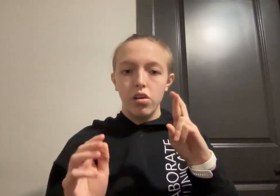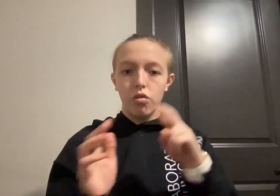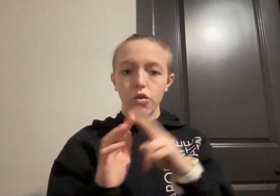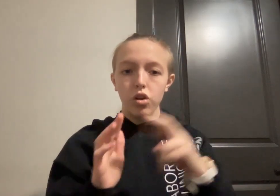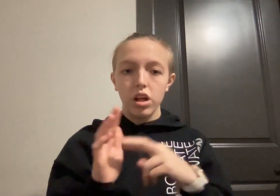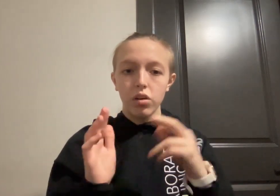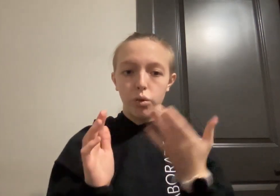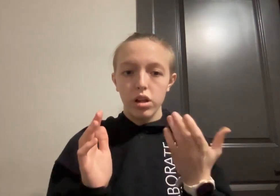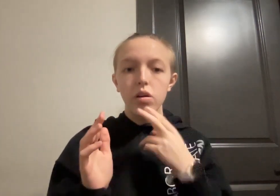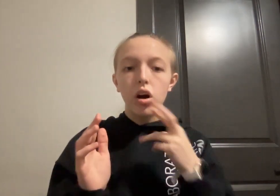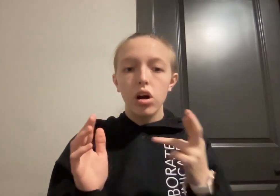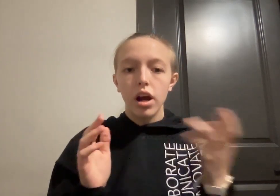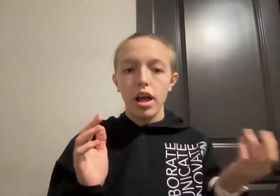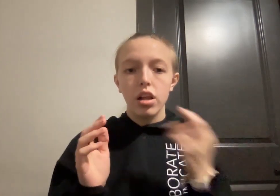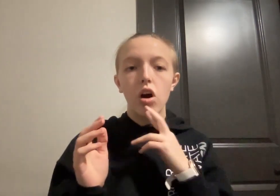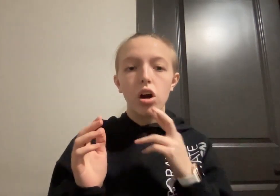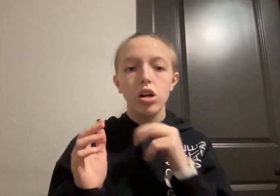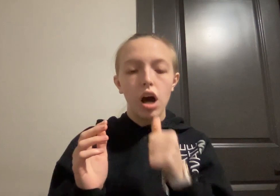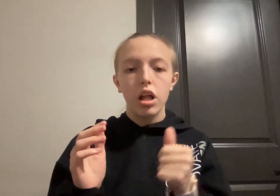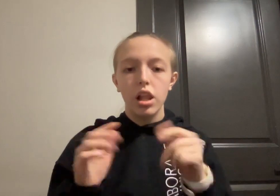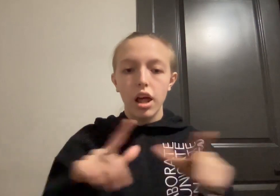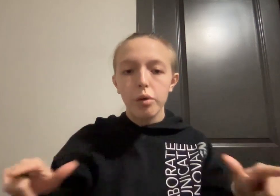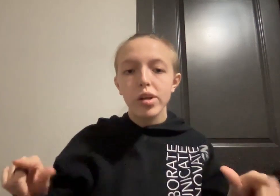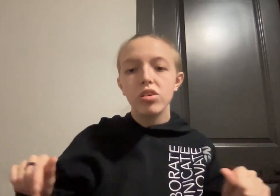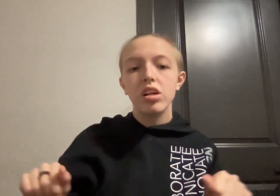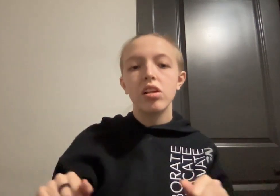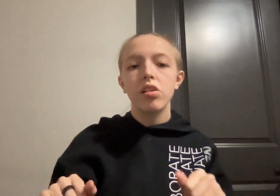ruling what are and are not languages